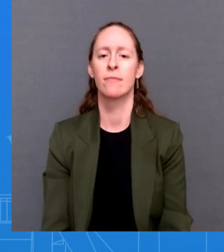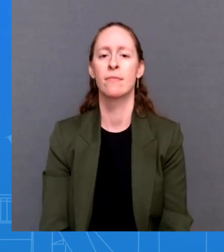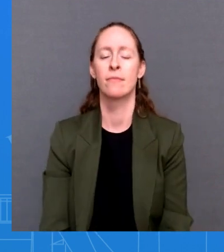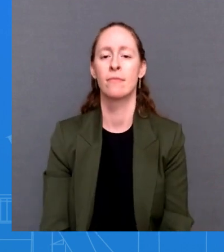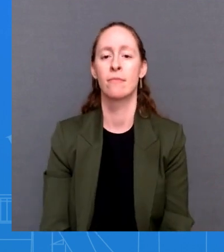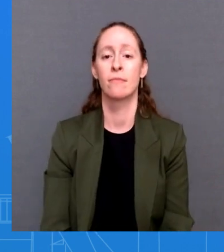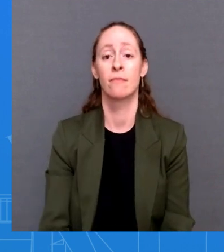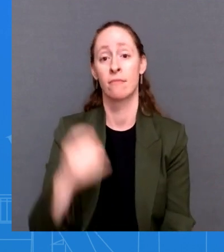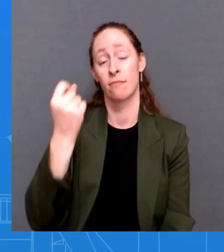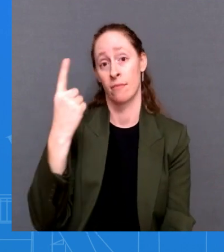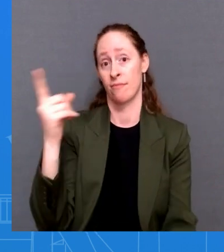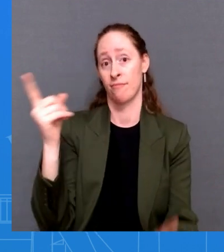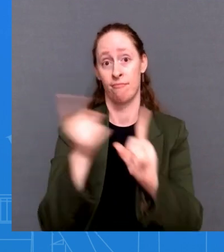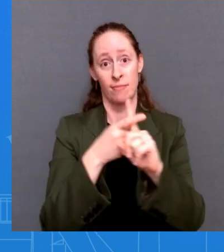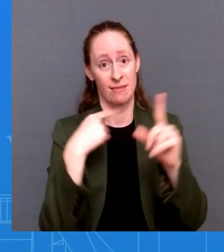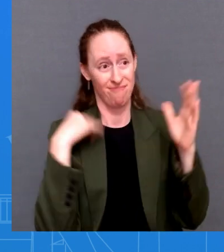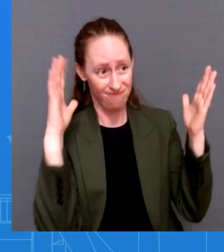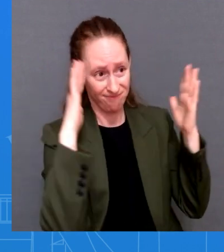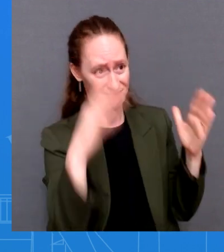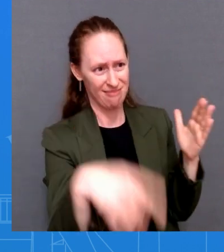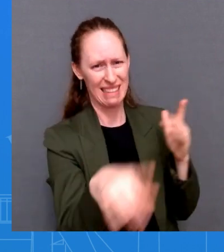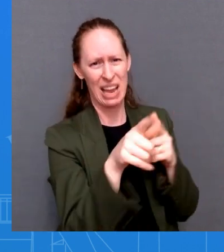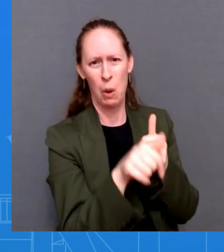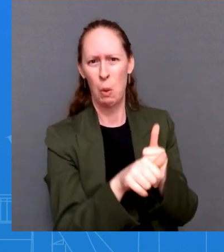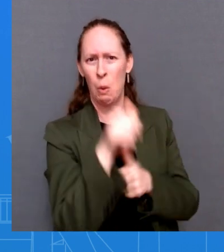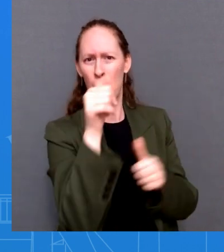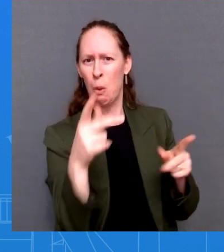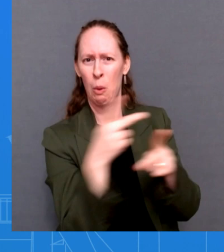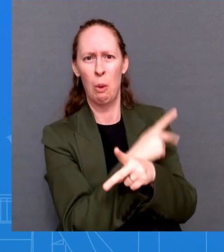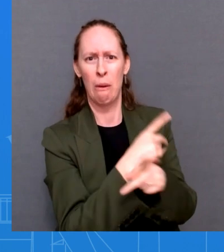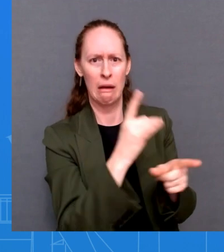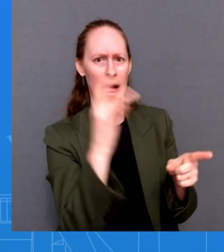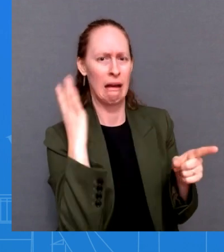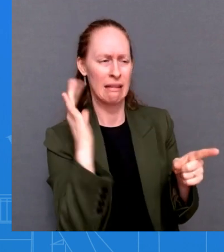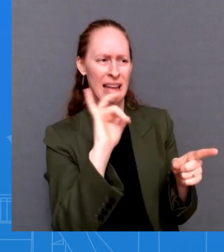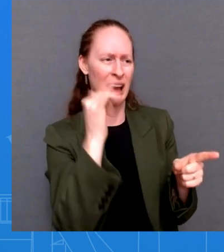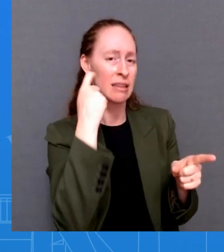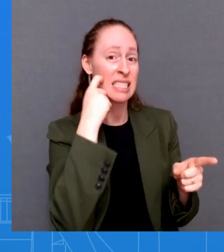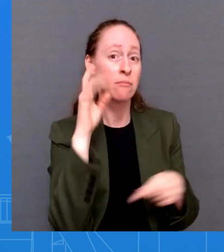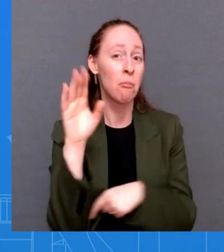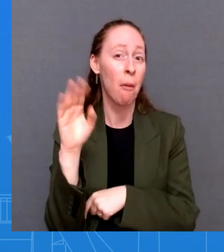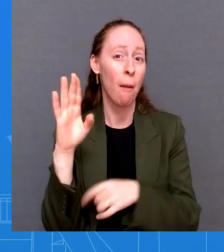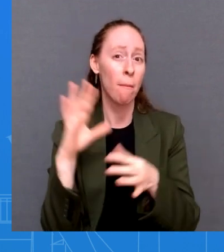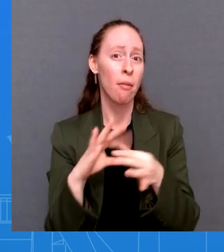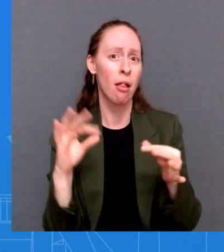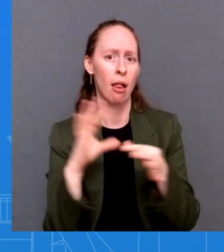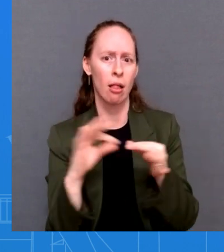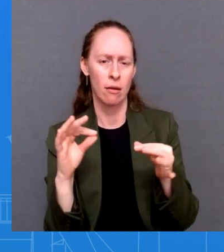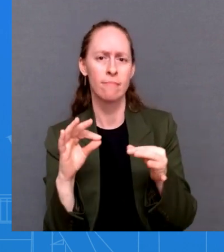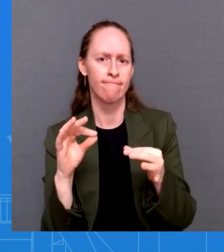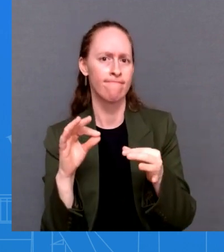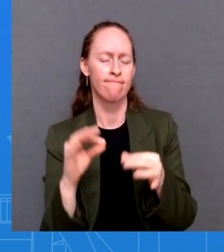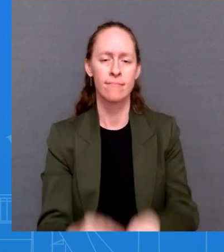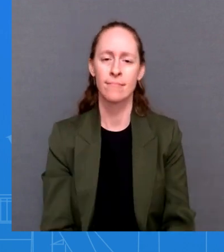As Bob mentioned, we are soon approaching the point where most people at highest risk will have access to two doses of genius.